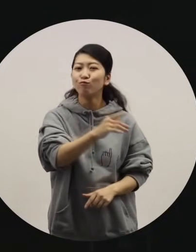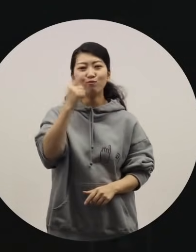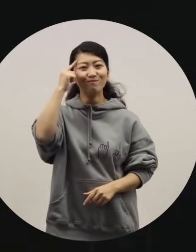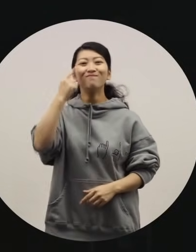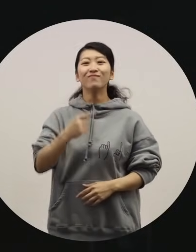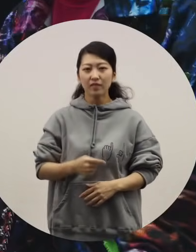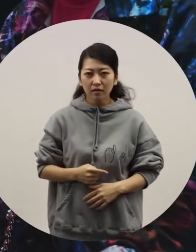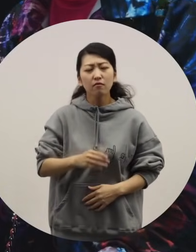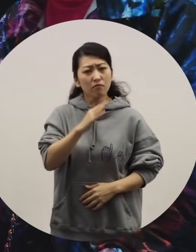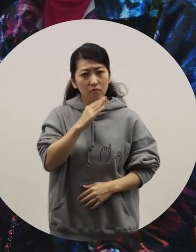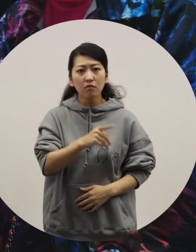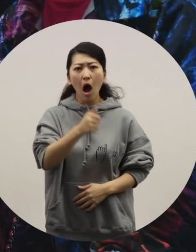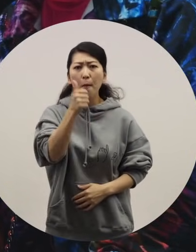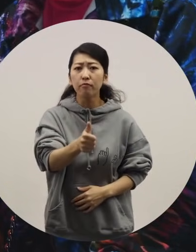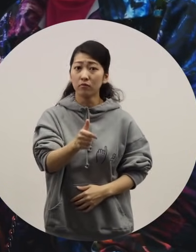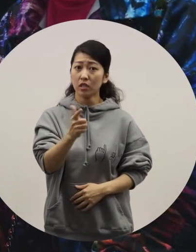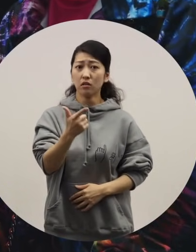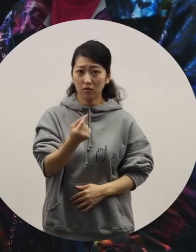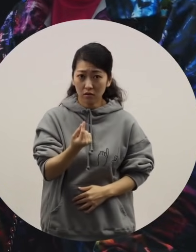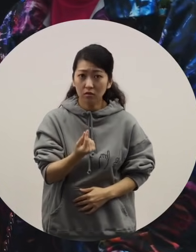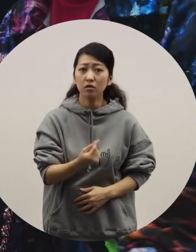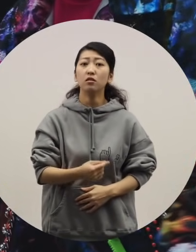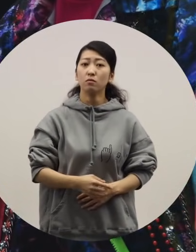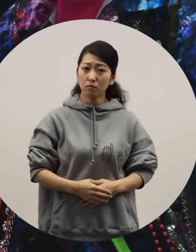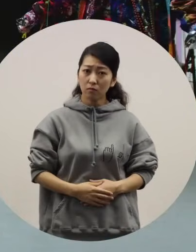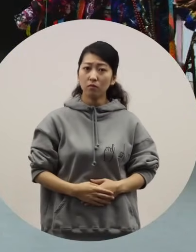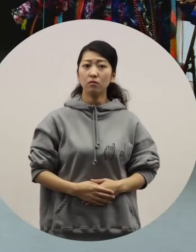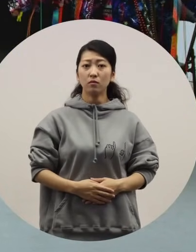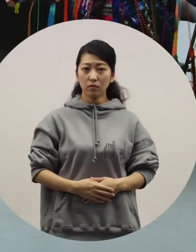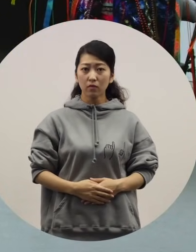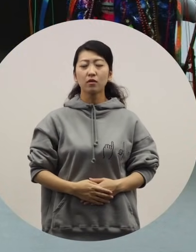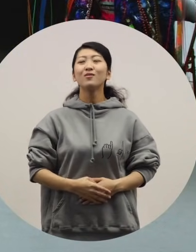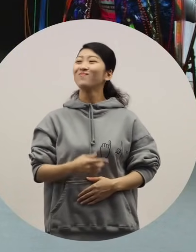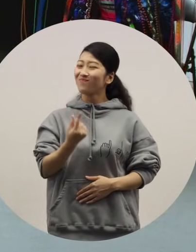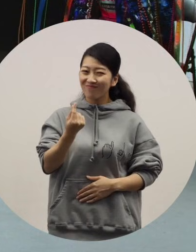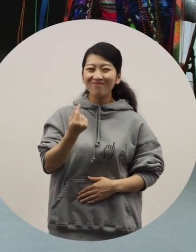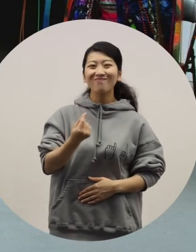[Ochiai] There is no rule for fashion. We can do what we want to do. [Takaya] I agree with you.